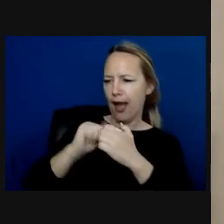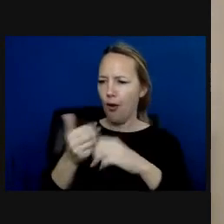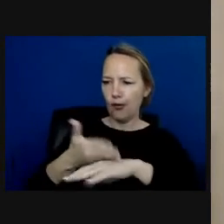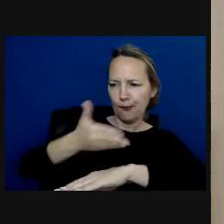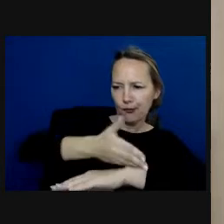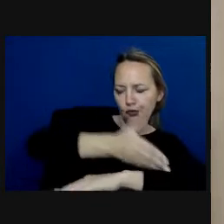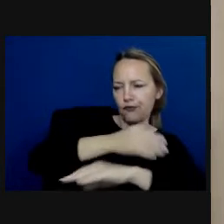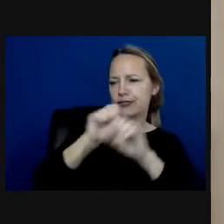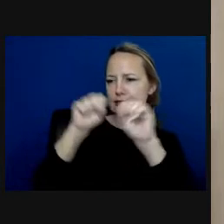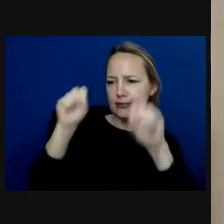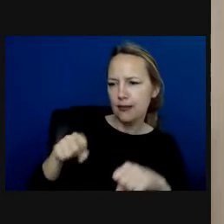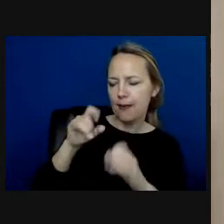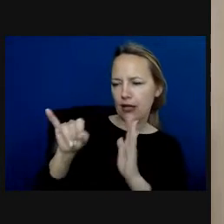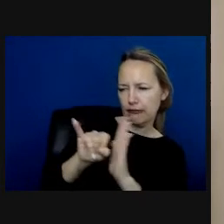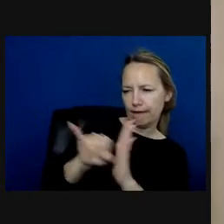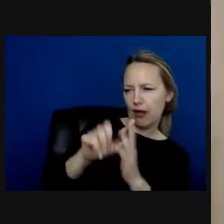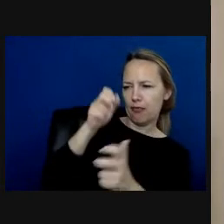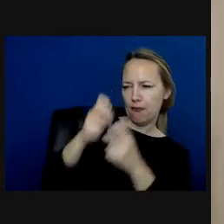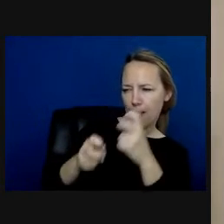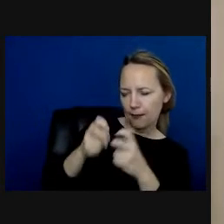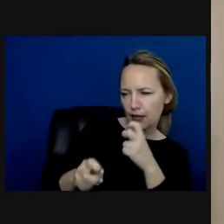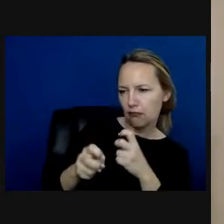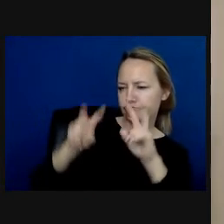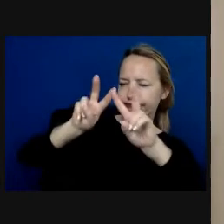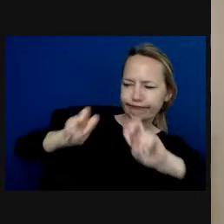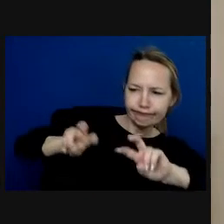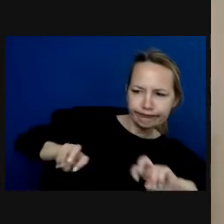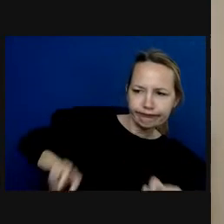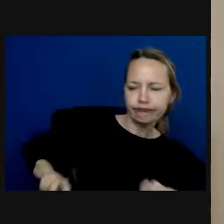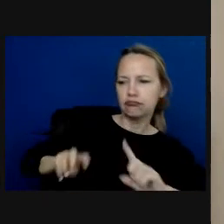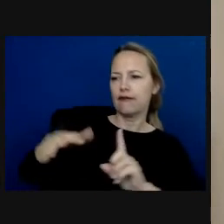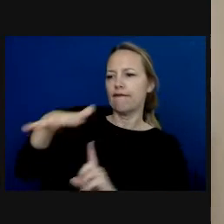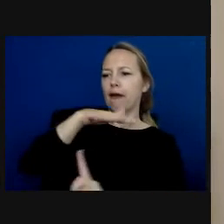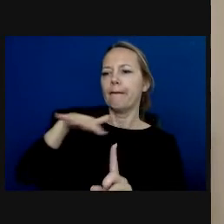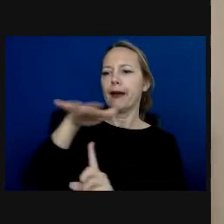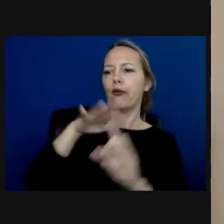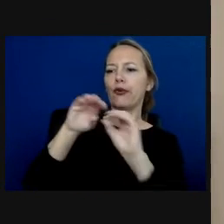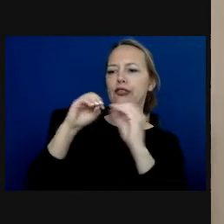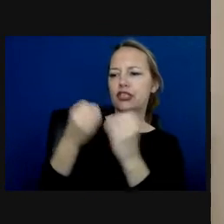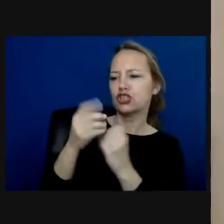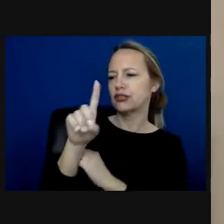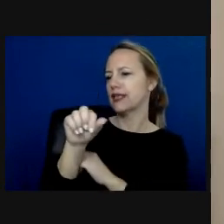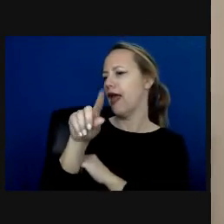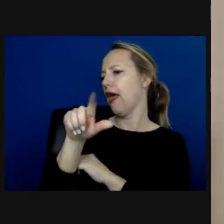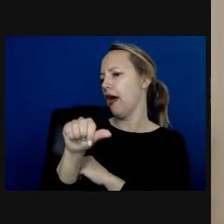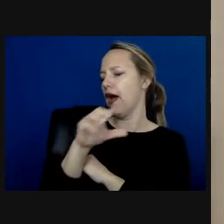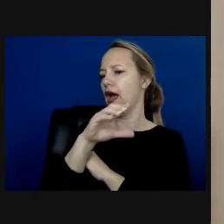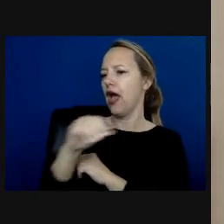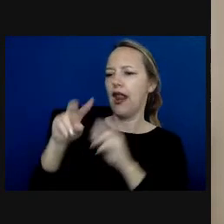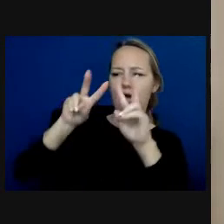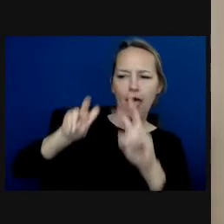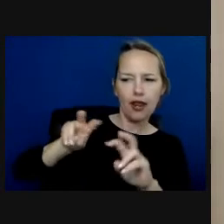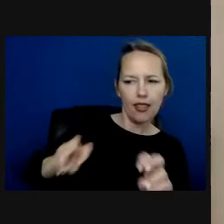by identifying a problem, analyzing the environmental and organizational data, analyzing the gap between the two sets